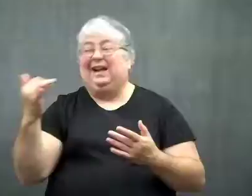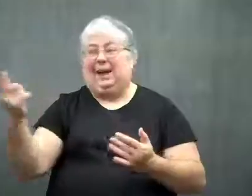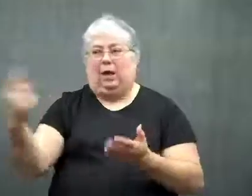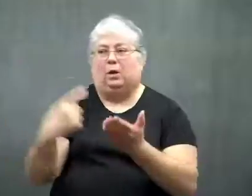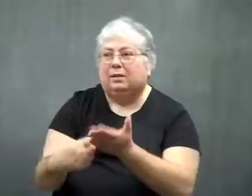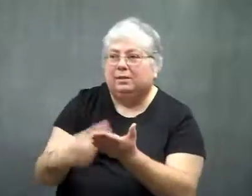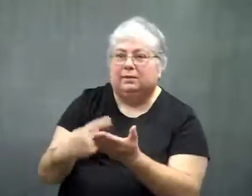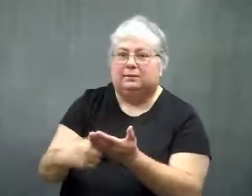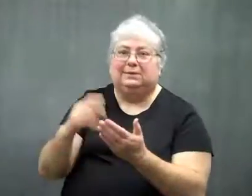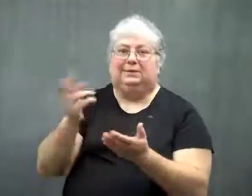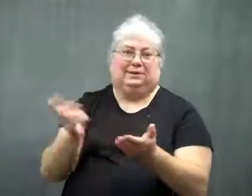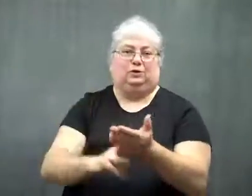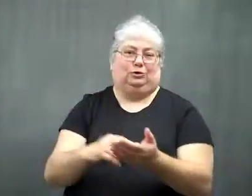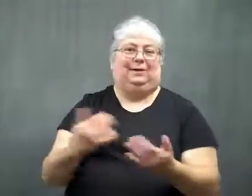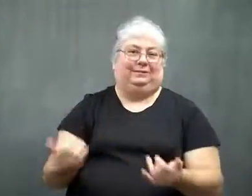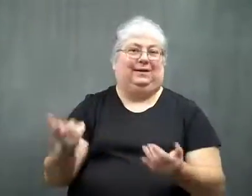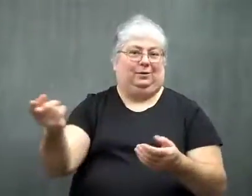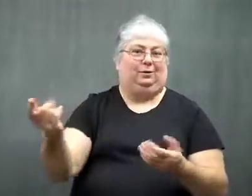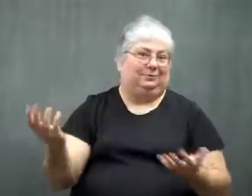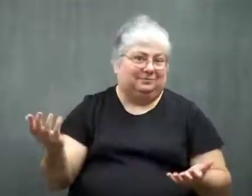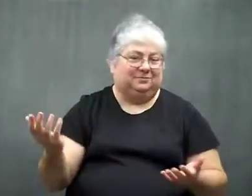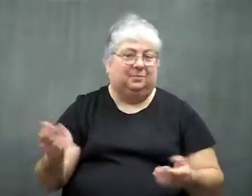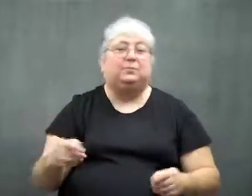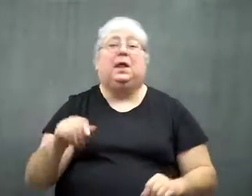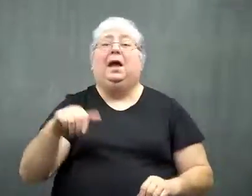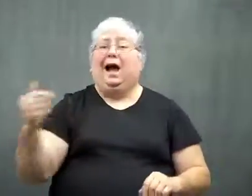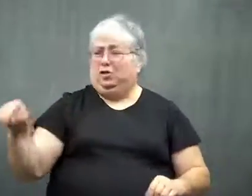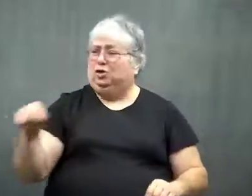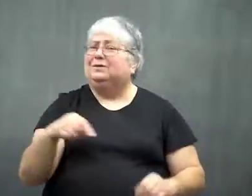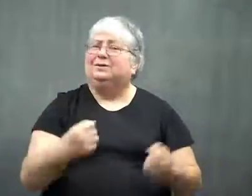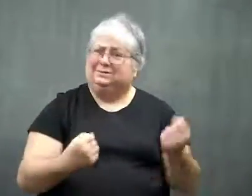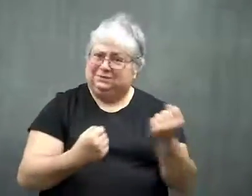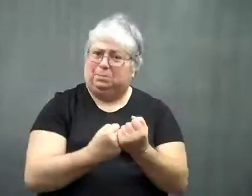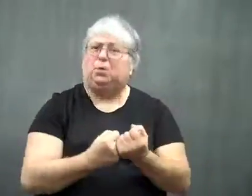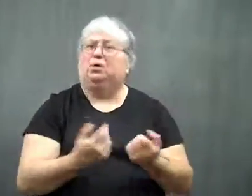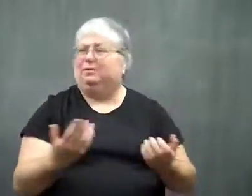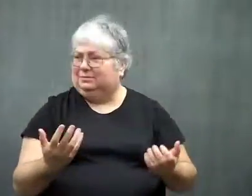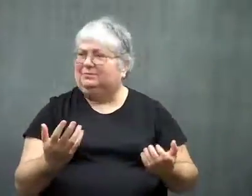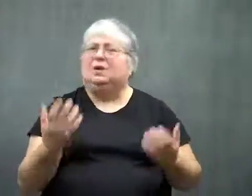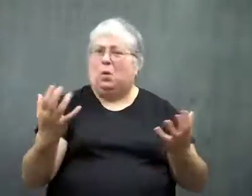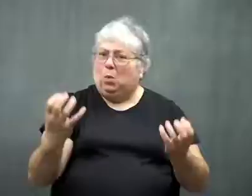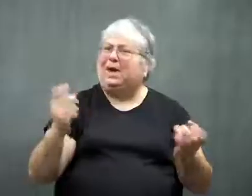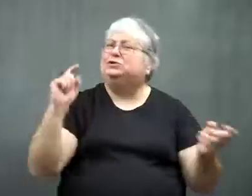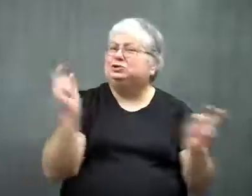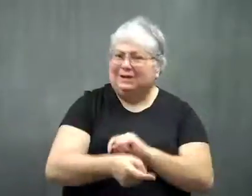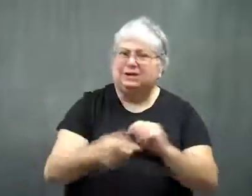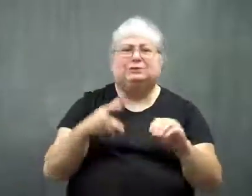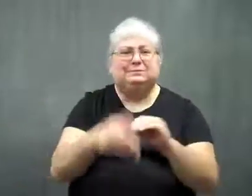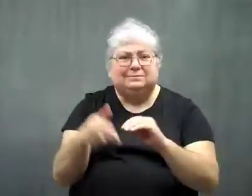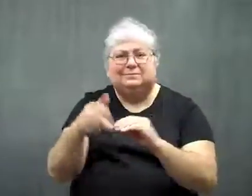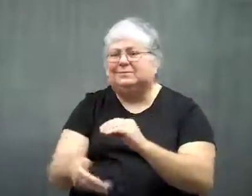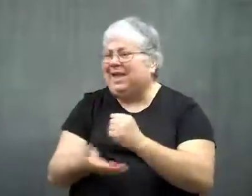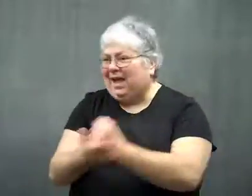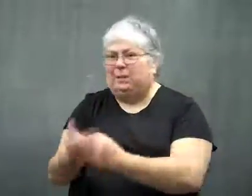are in the process of negotiating their contracts.